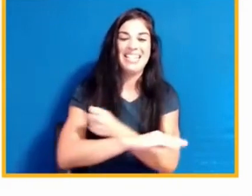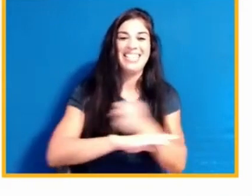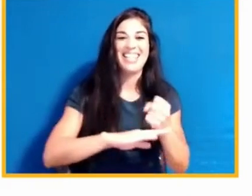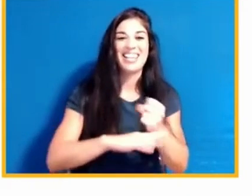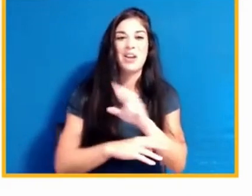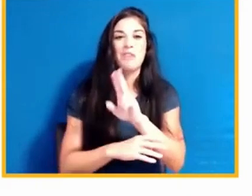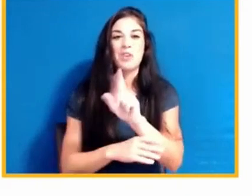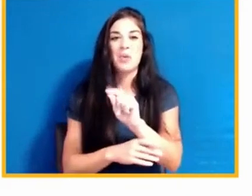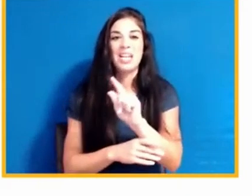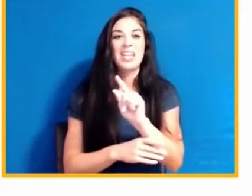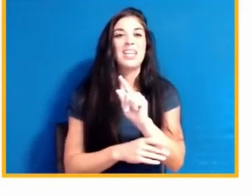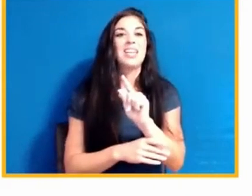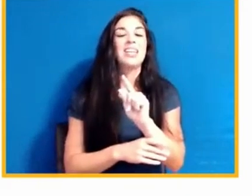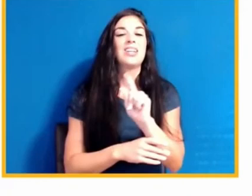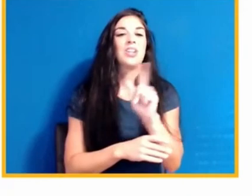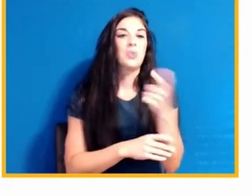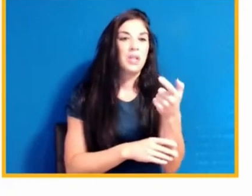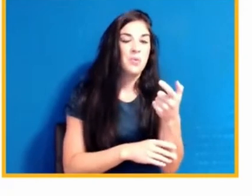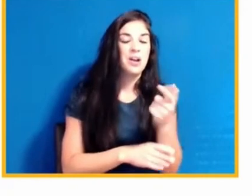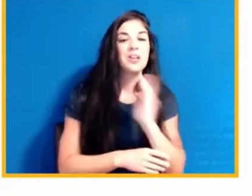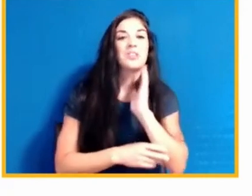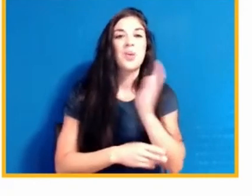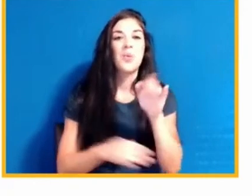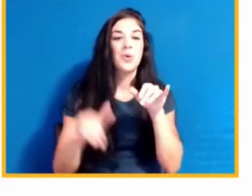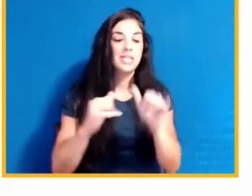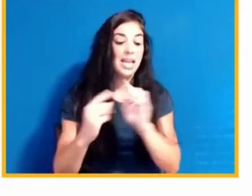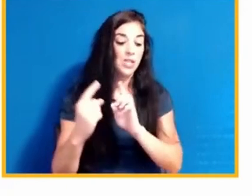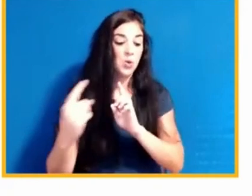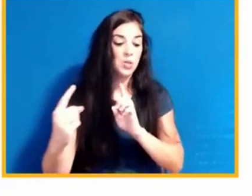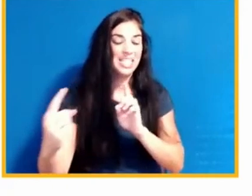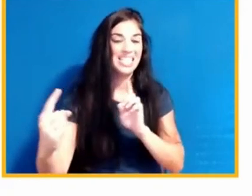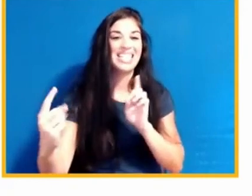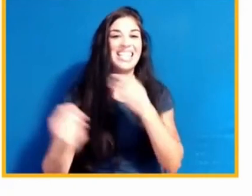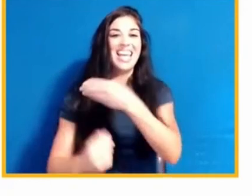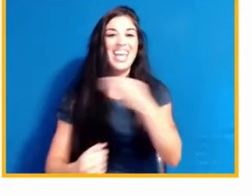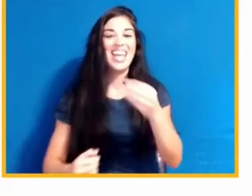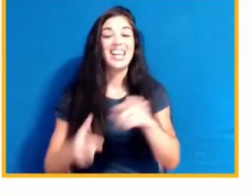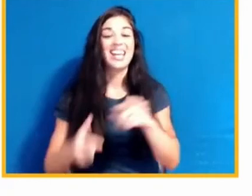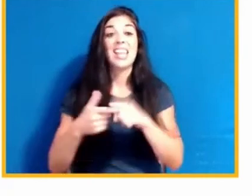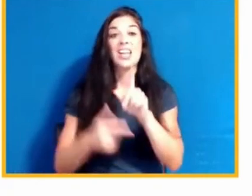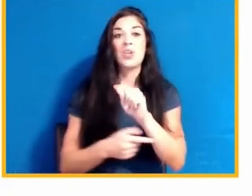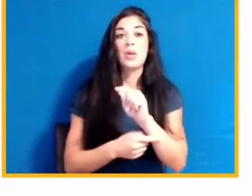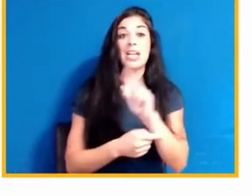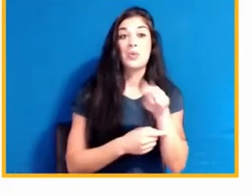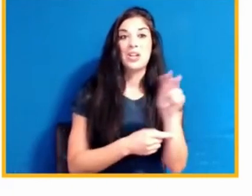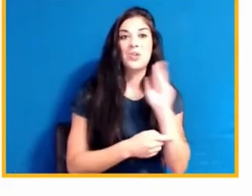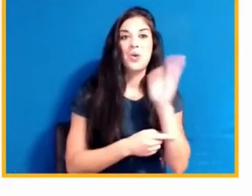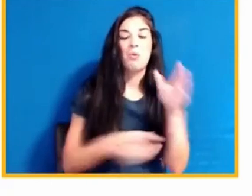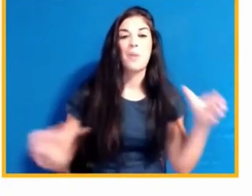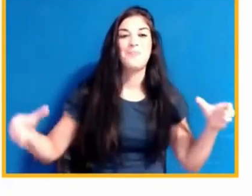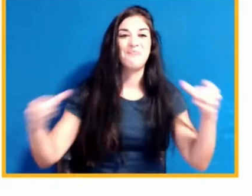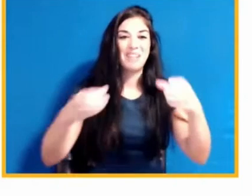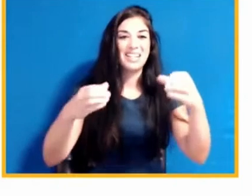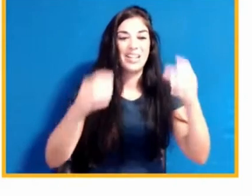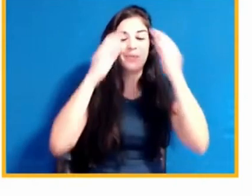socially distant, we can beat this thing and be back together for 2022. So with that being said,